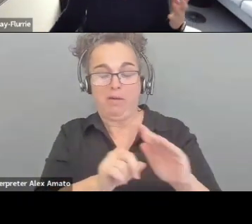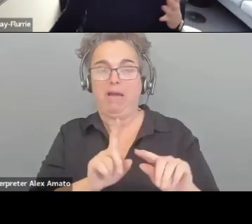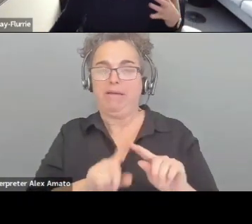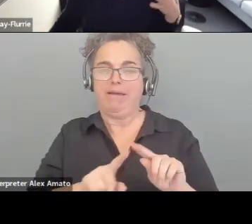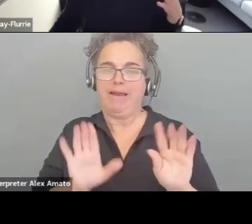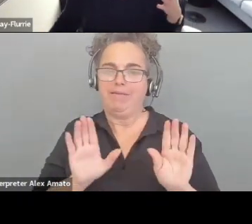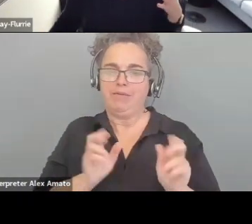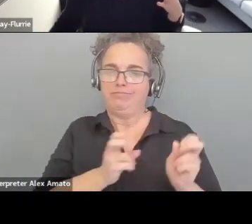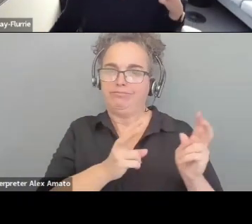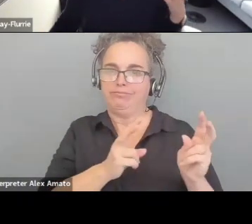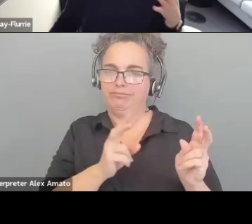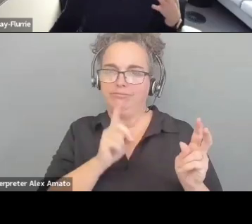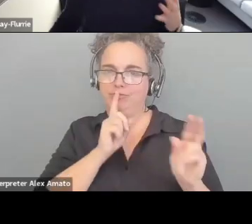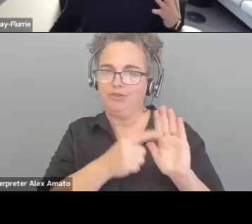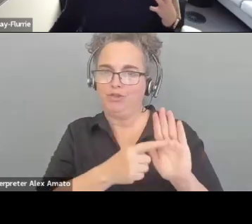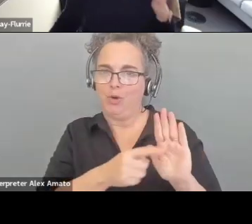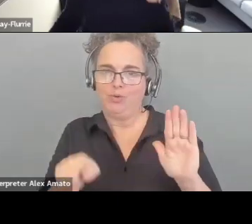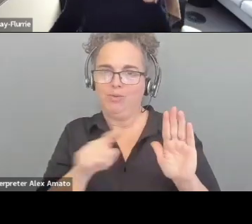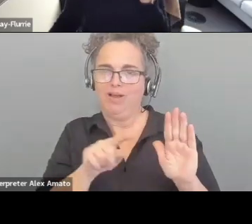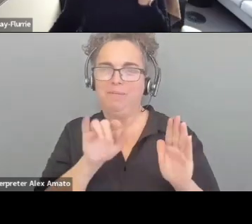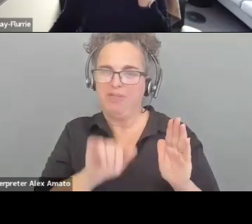but I will say that's what it was.